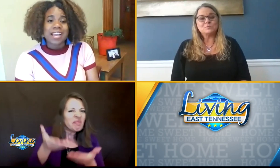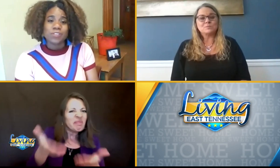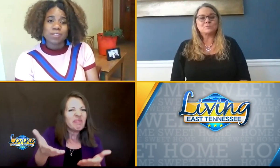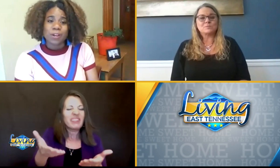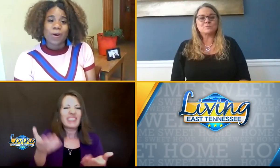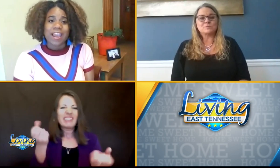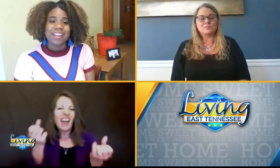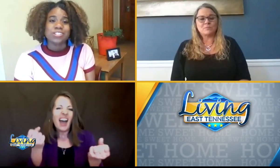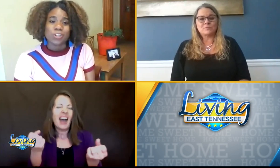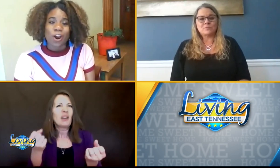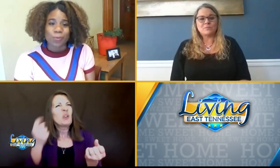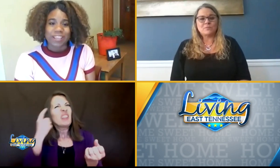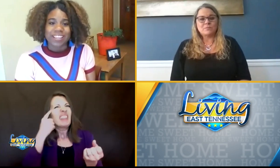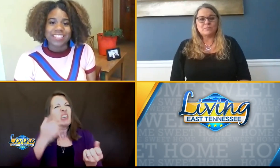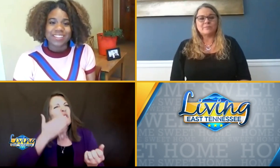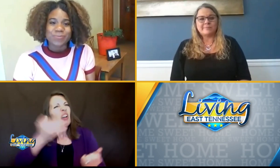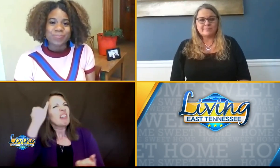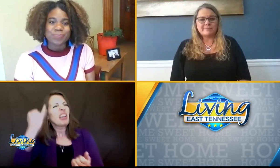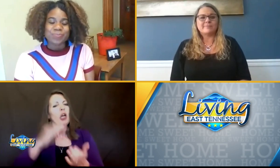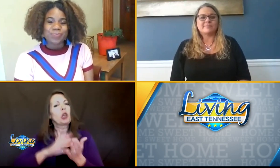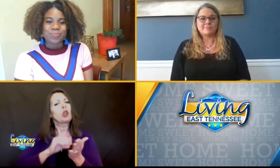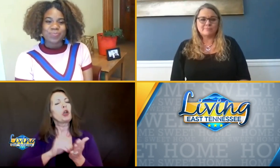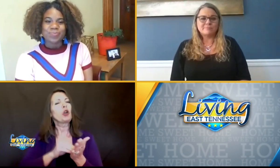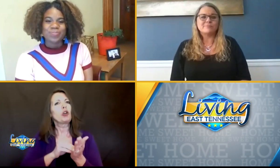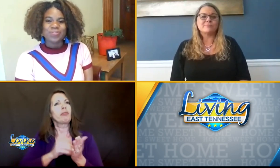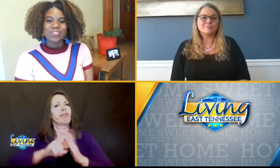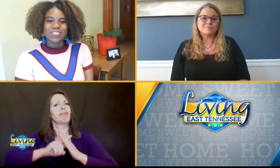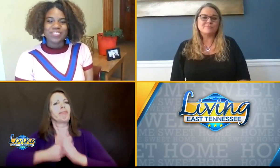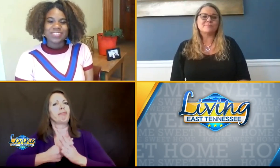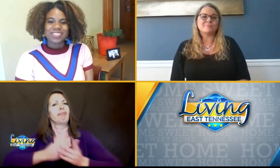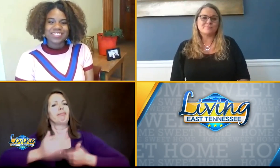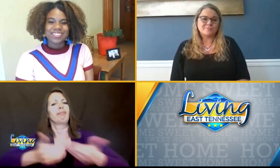I LEARNED A COUPLE OF SIGNS BEFORE THIS INTERVIEW, I